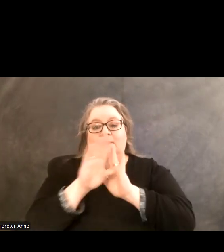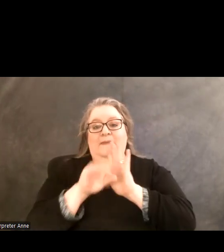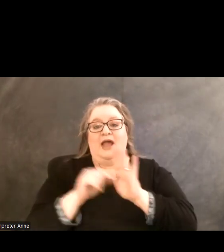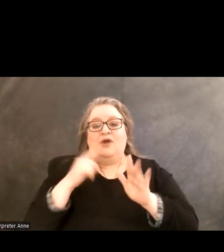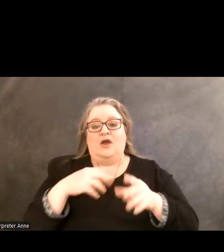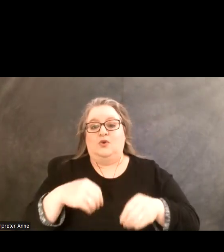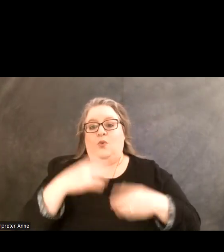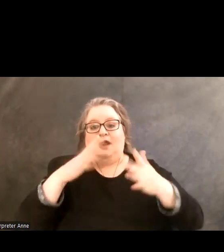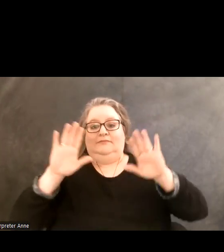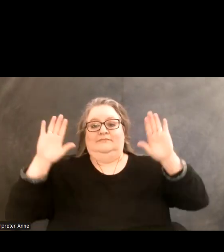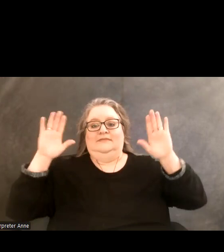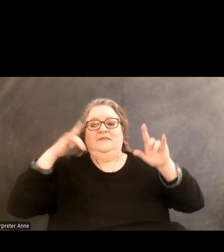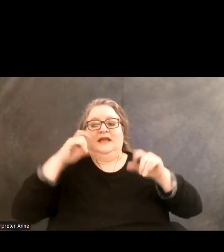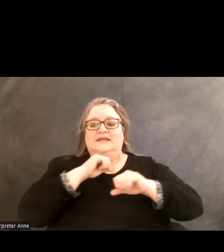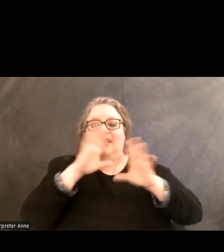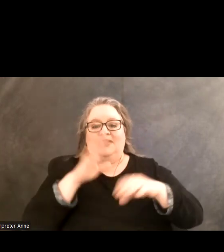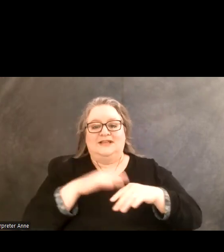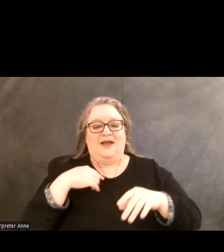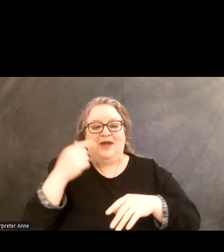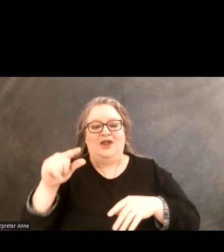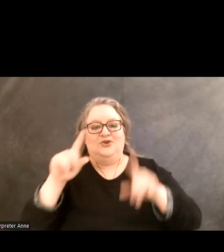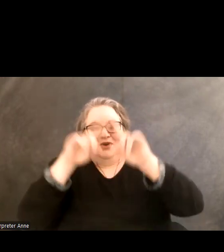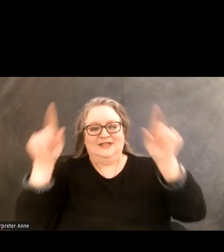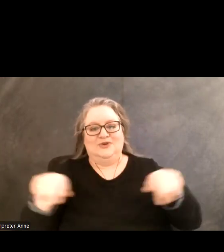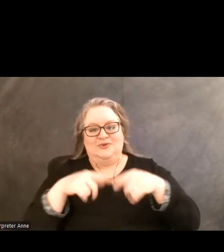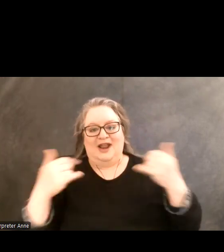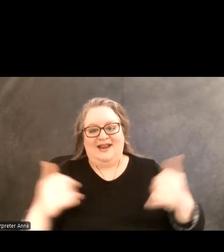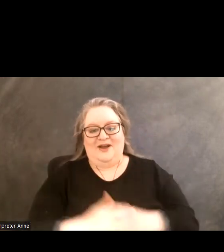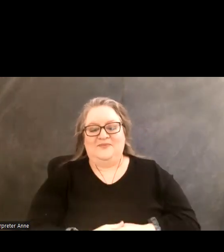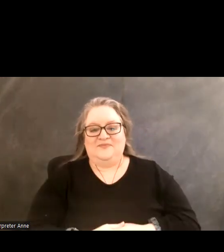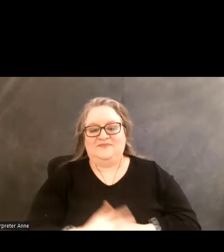nothing is on my green screen right now. I'm very happy to be